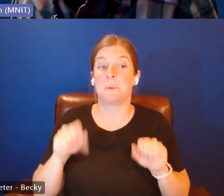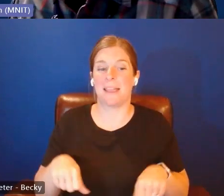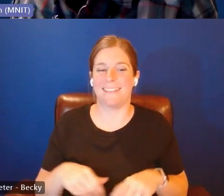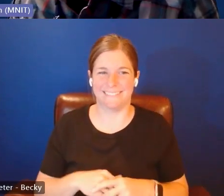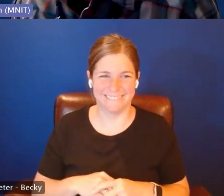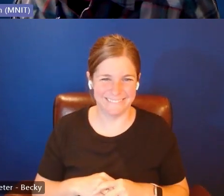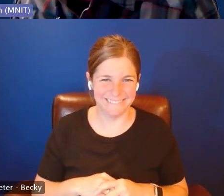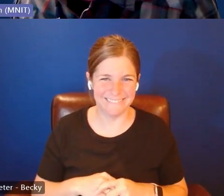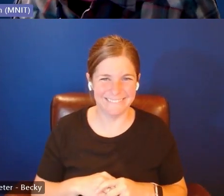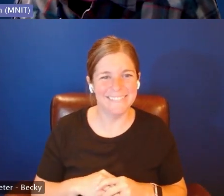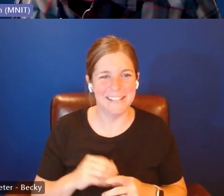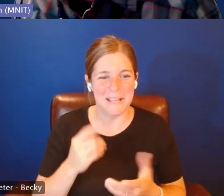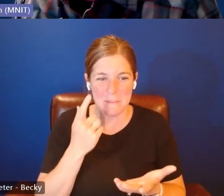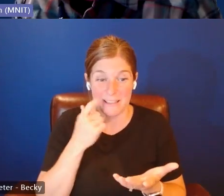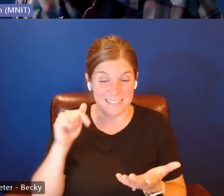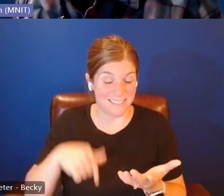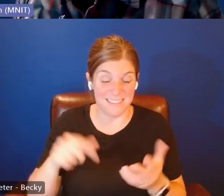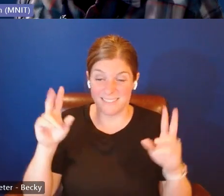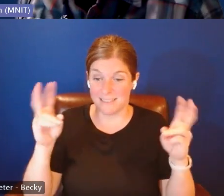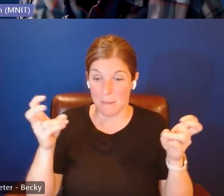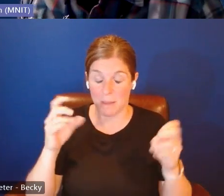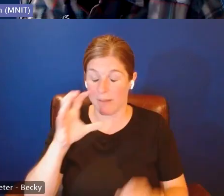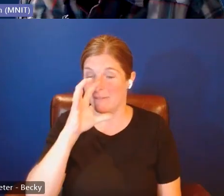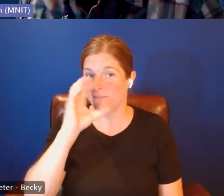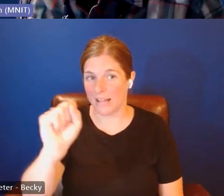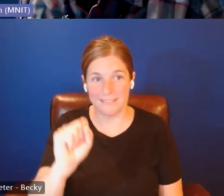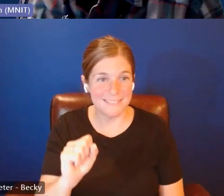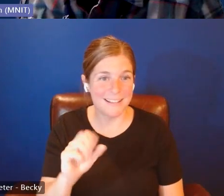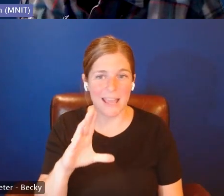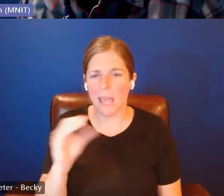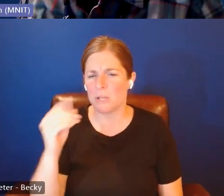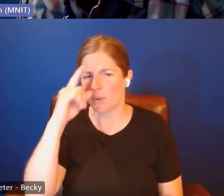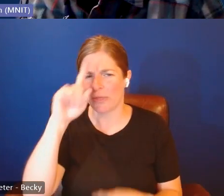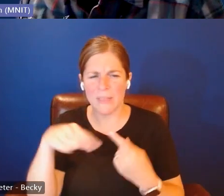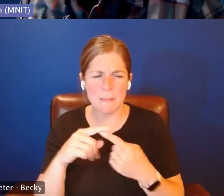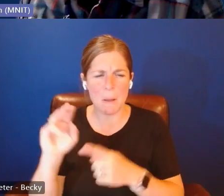because it is fascinating and it makes you think about maps in new ways, which I love.